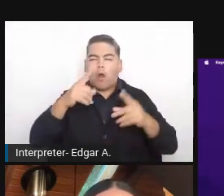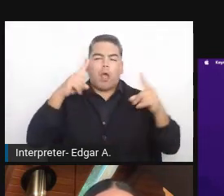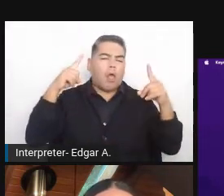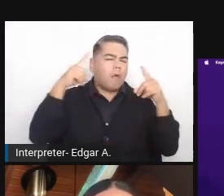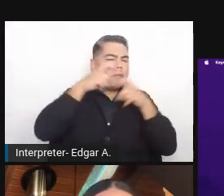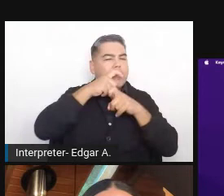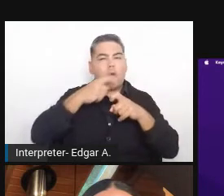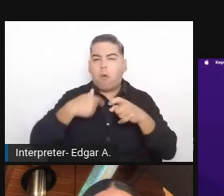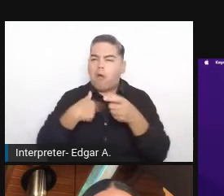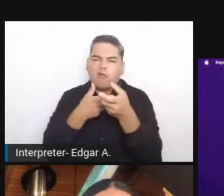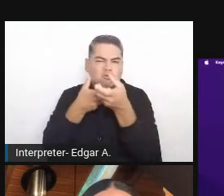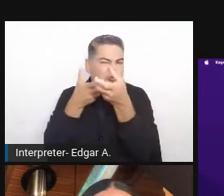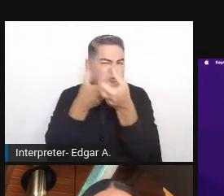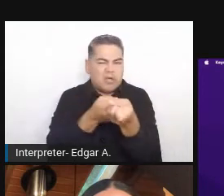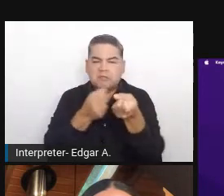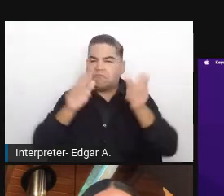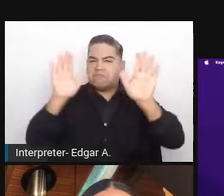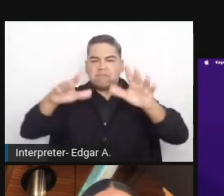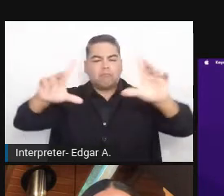Very important is to be predictable.